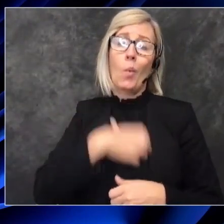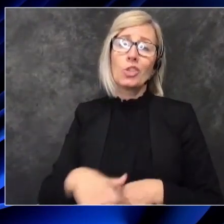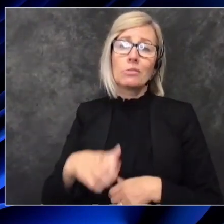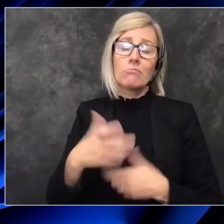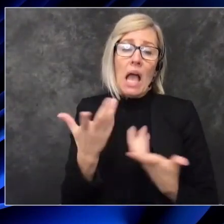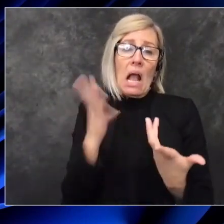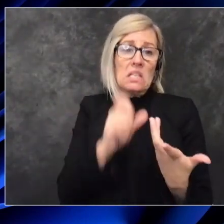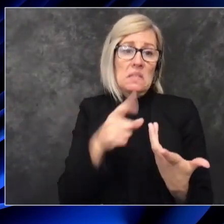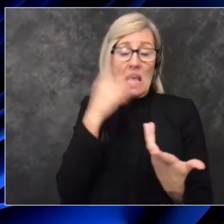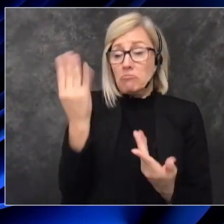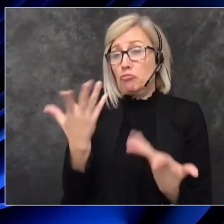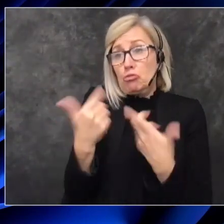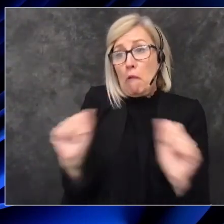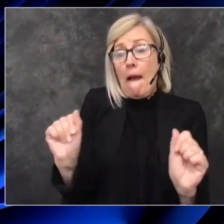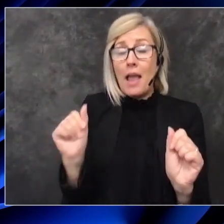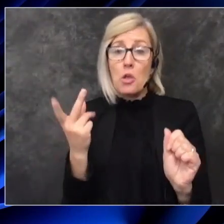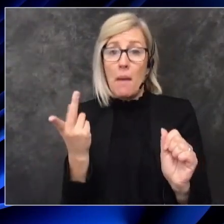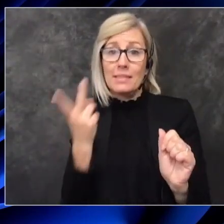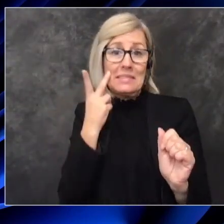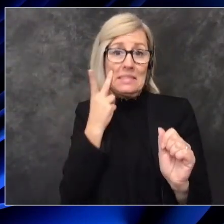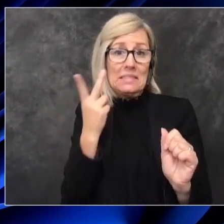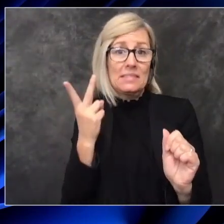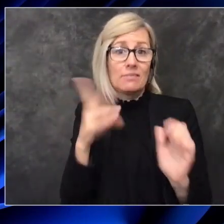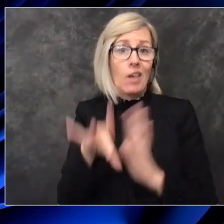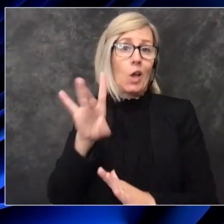You might find that you'll find your true self in it.